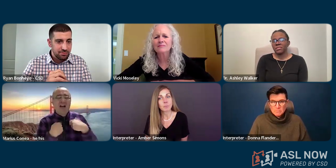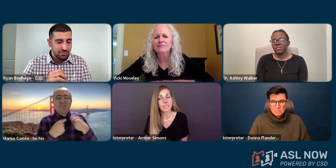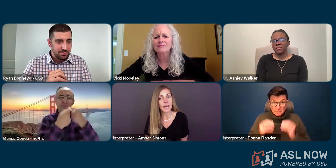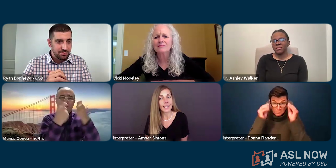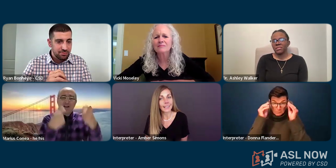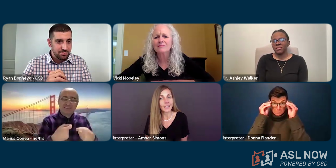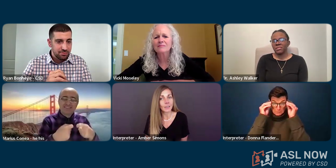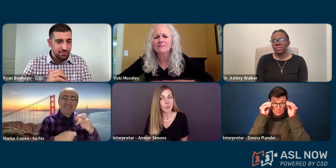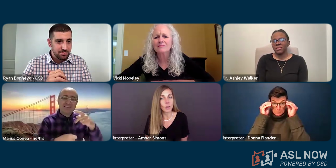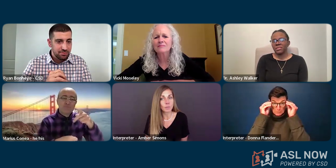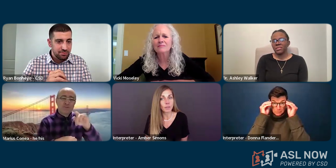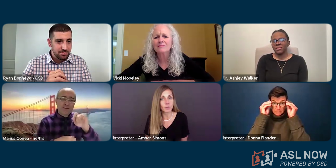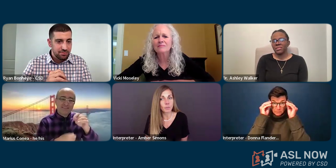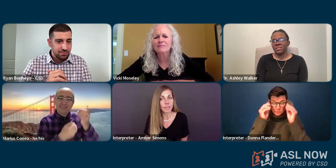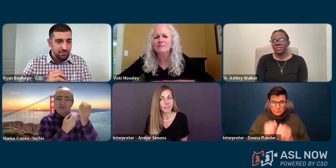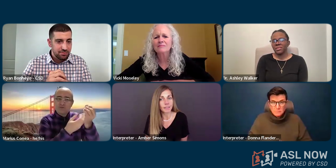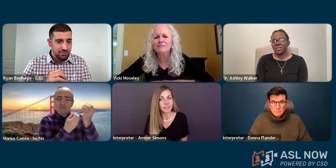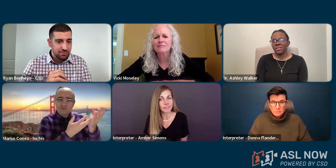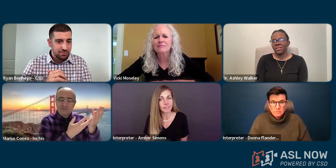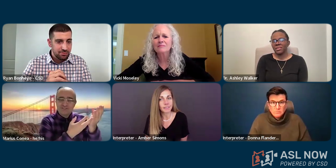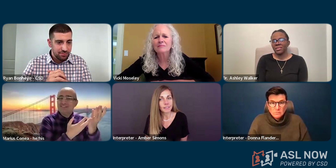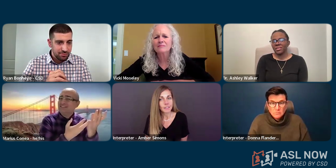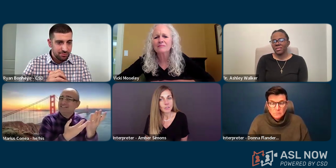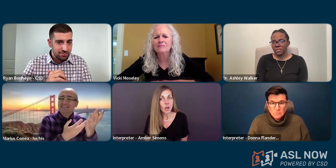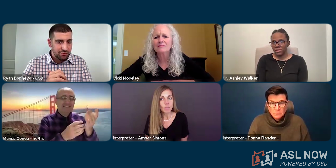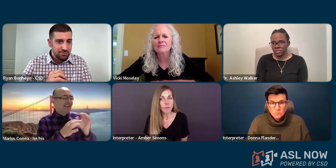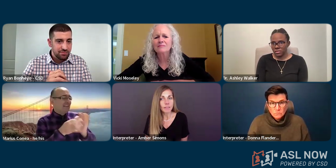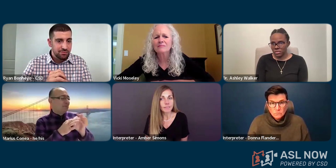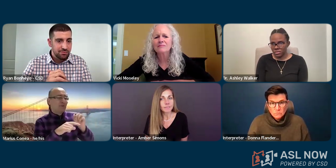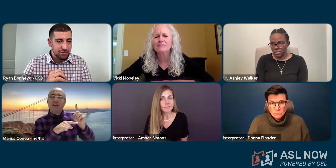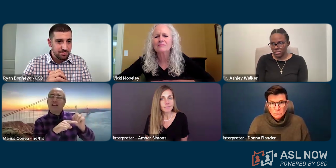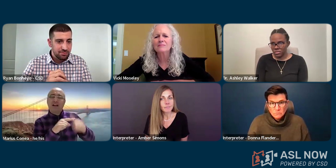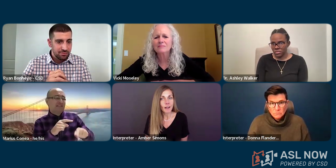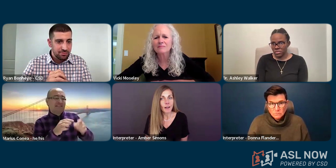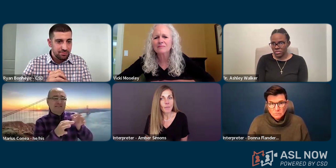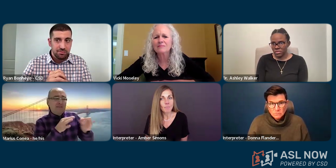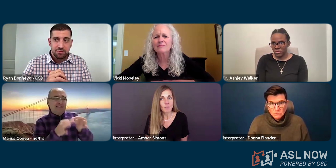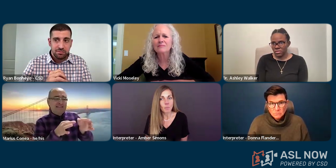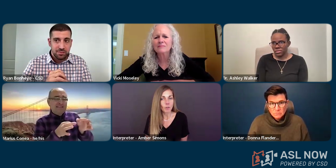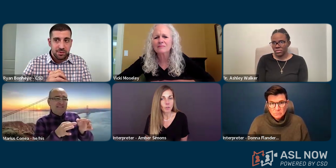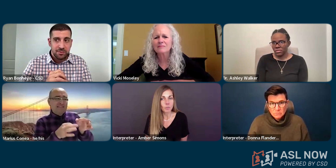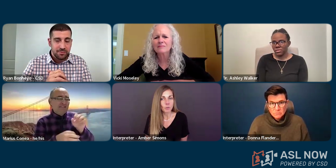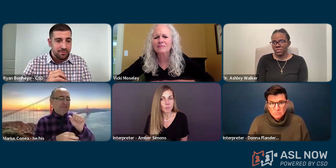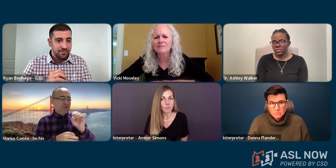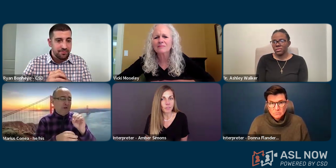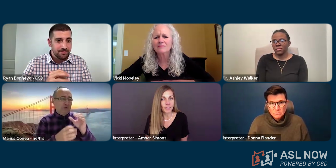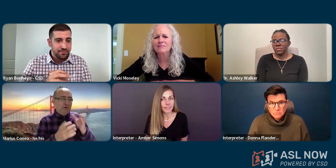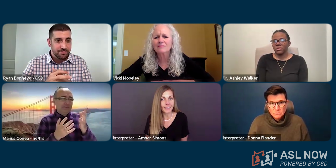but yeah, at the workplace for me that's not been a possible thing.